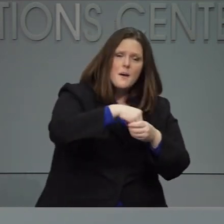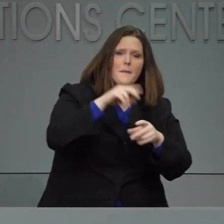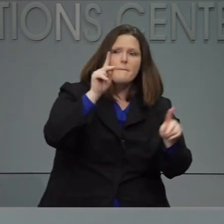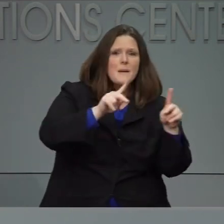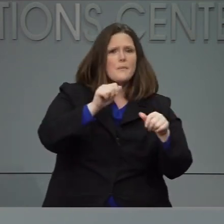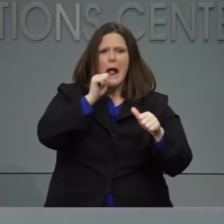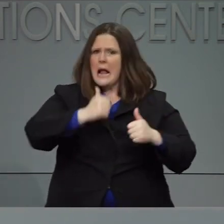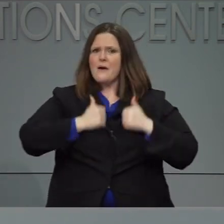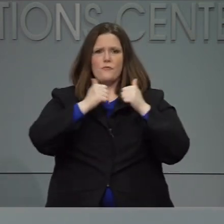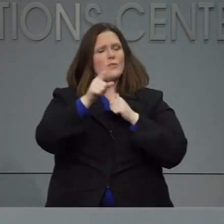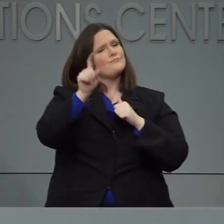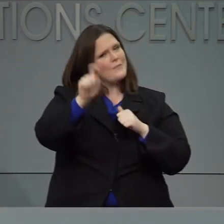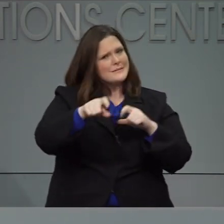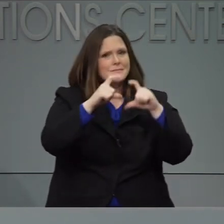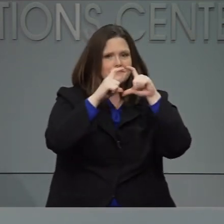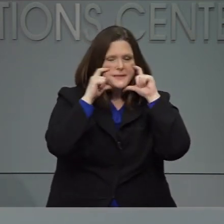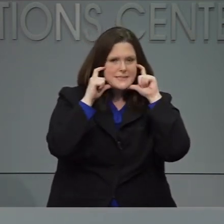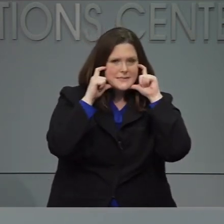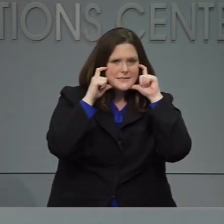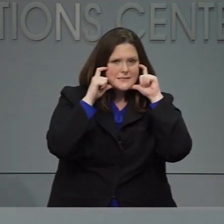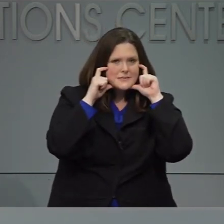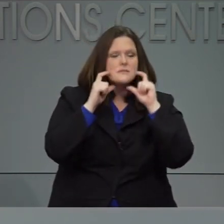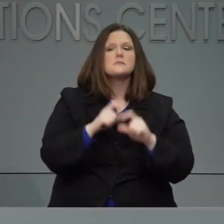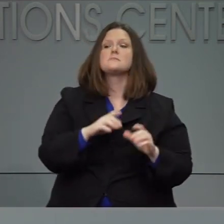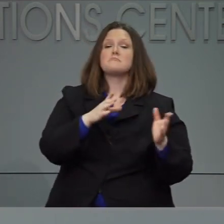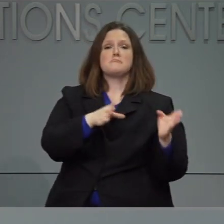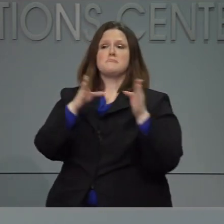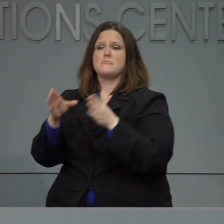AT AN OFF CAMPUS PARTY OR SOMEWHERE ELSE I THINK LARGE